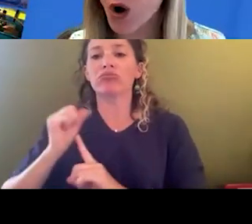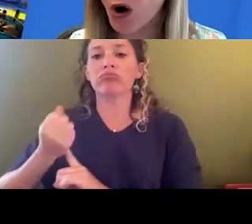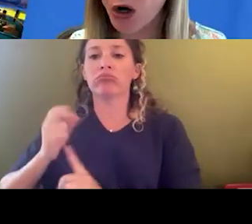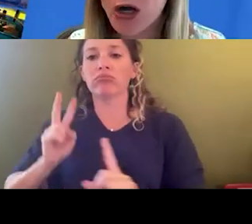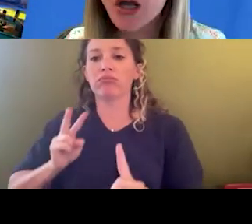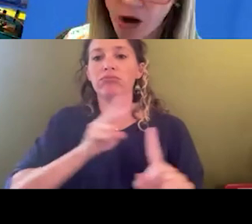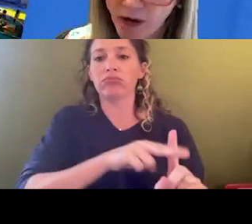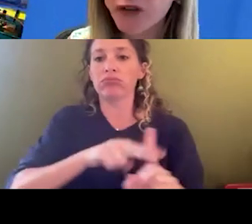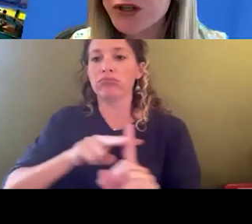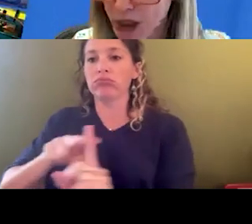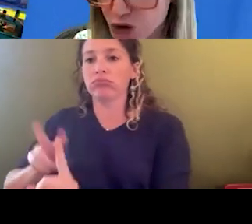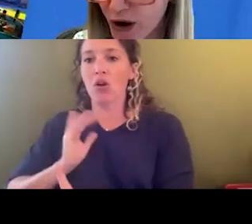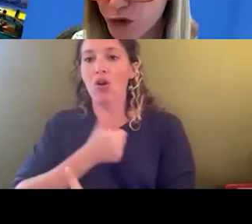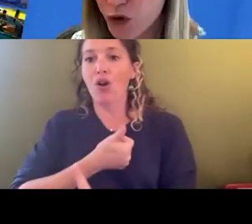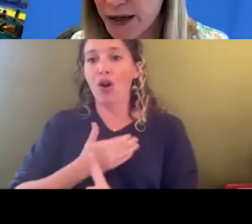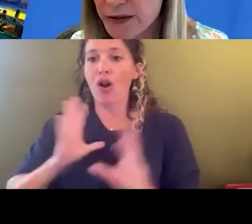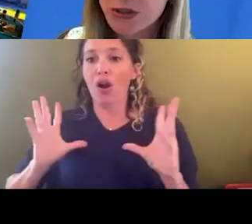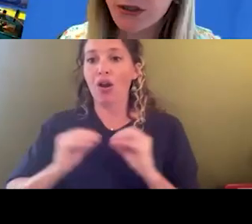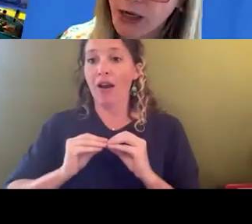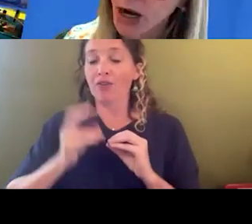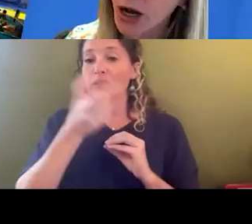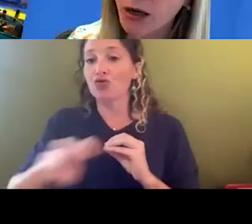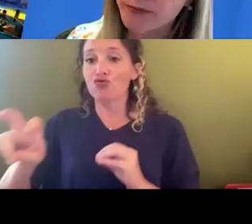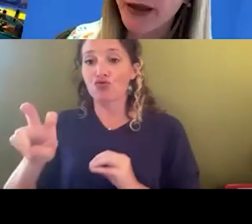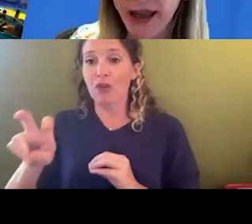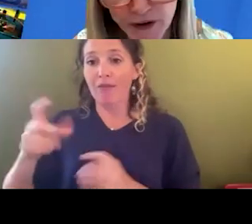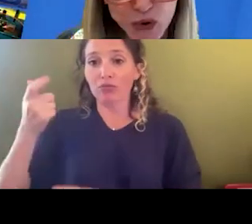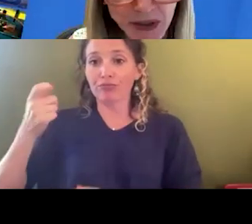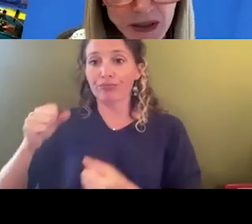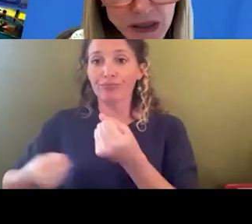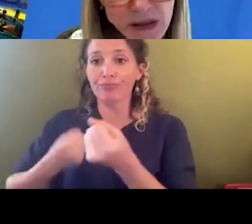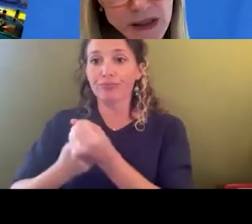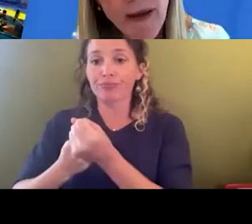our conference and travel grants, FL 26.